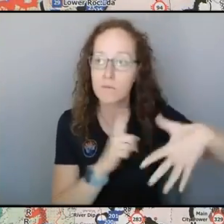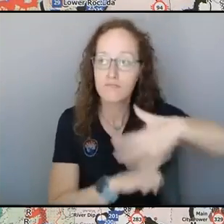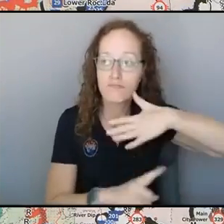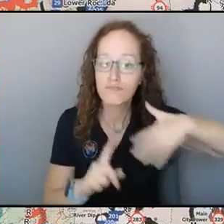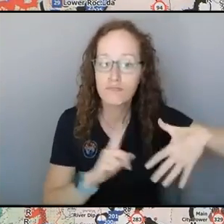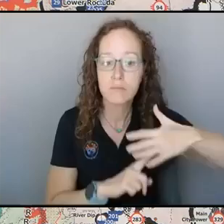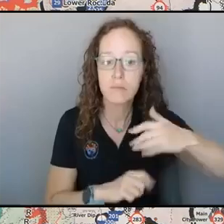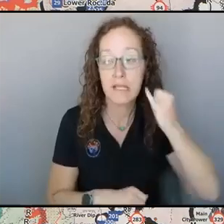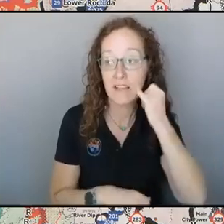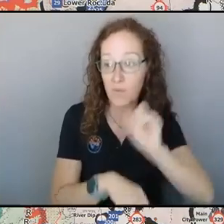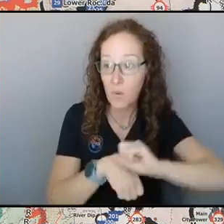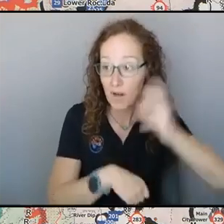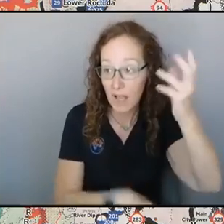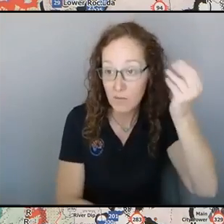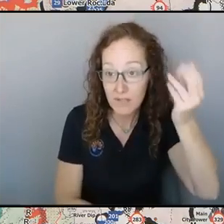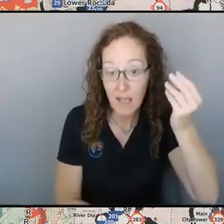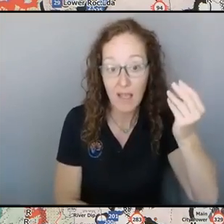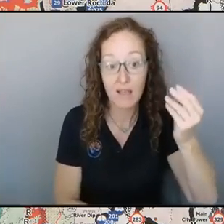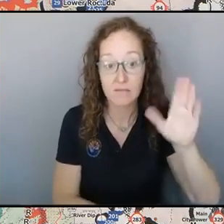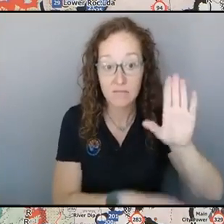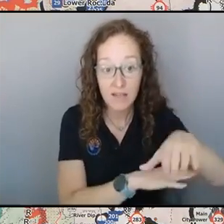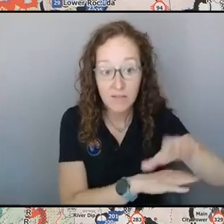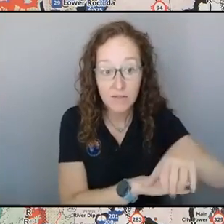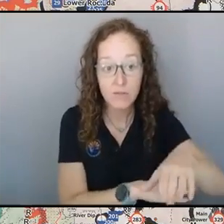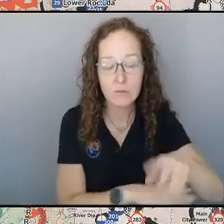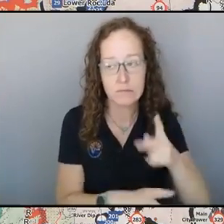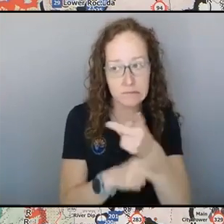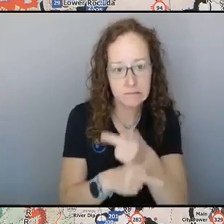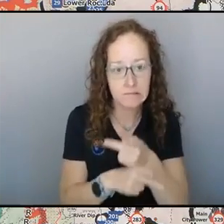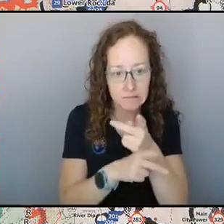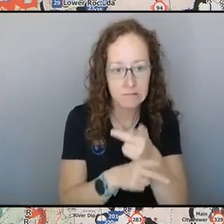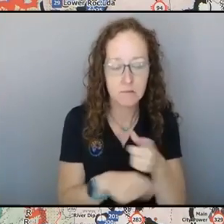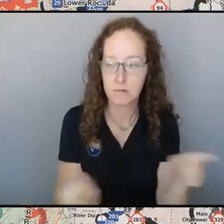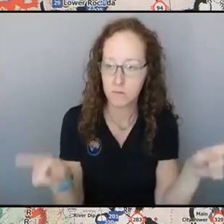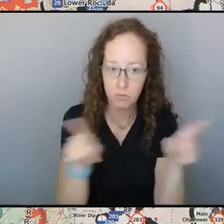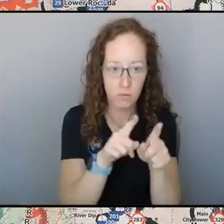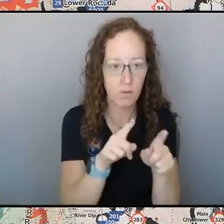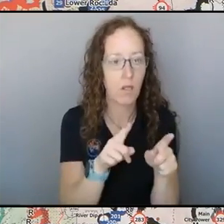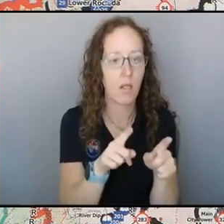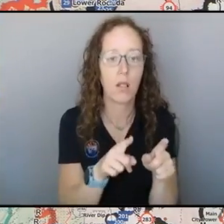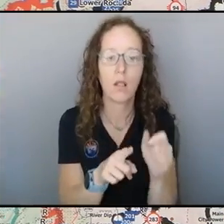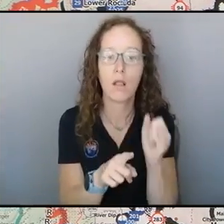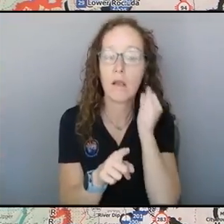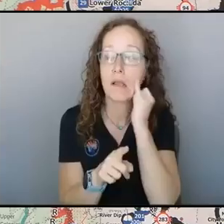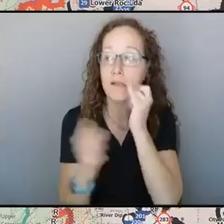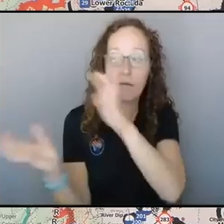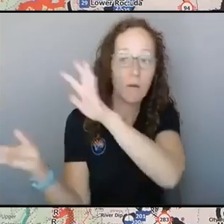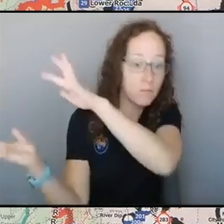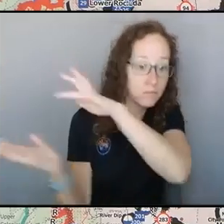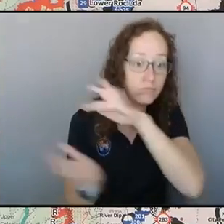today in the afternoon hours just so you know that if anything is coming from over here or even initiating out in